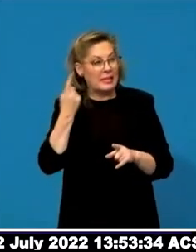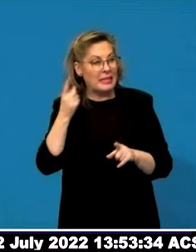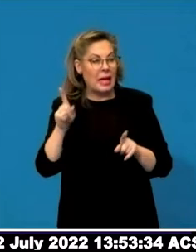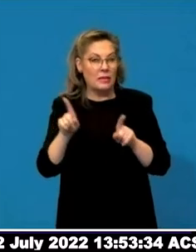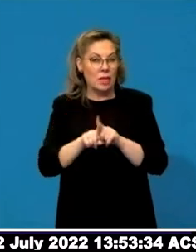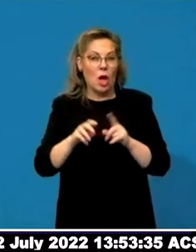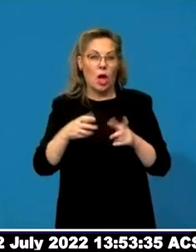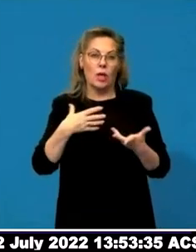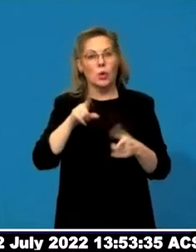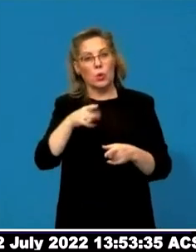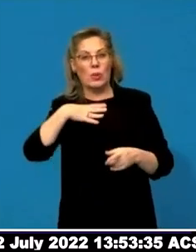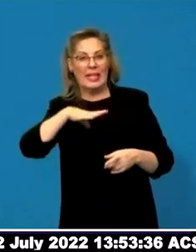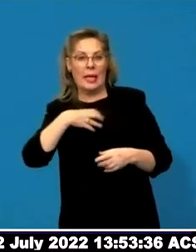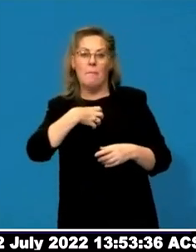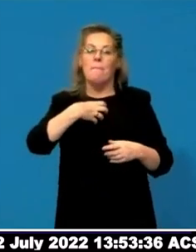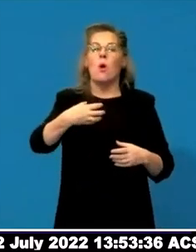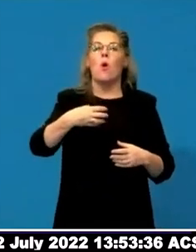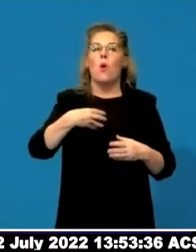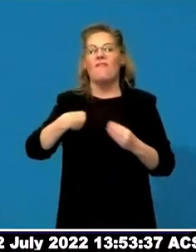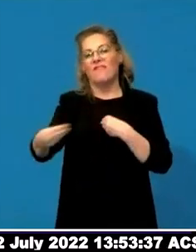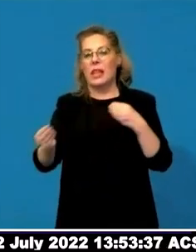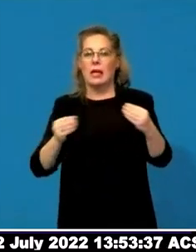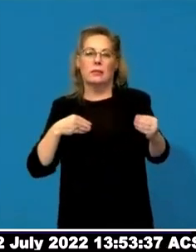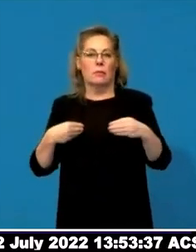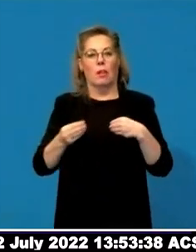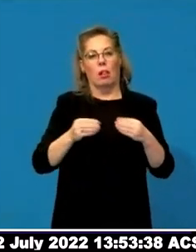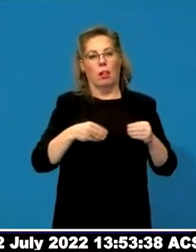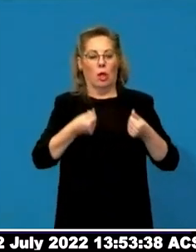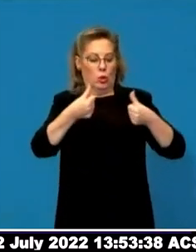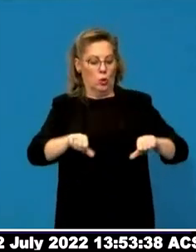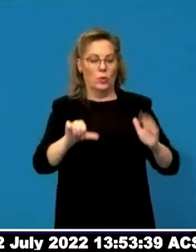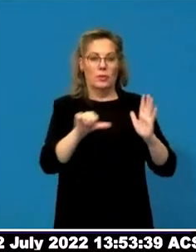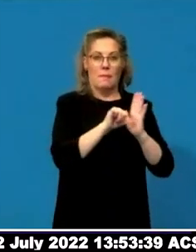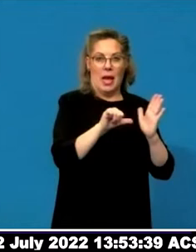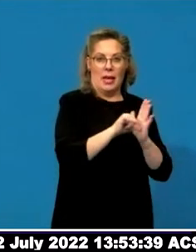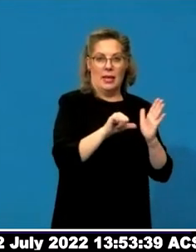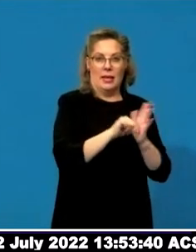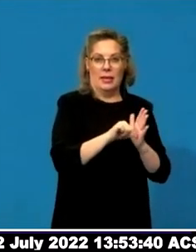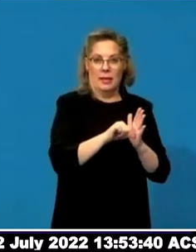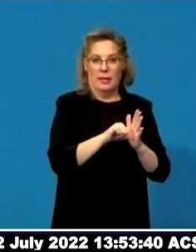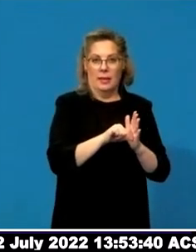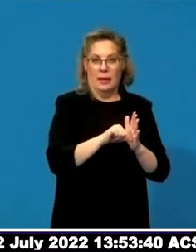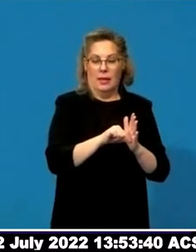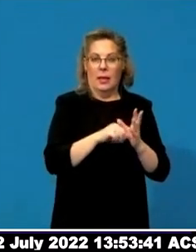COMMISSIONER McEWIN: Much more flexibility in terms of, you know, you get the funding and you can broadly use it within the -